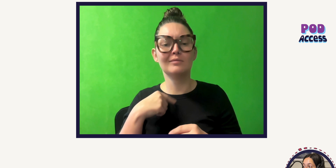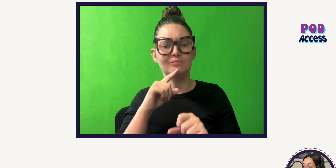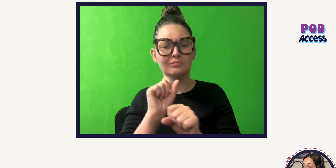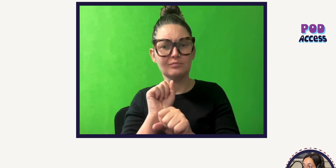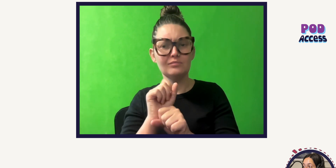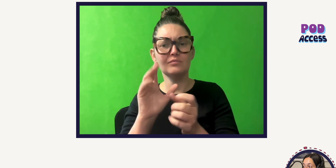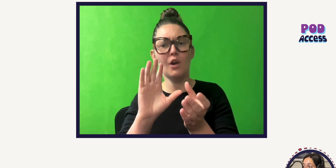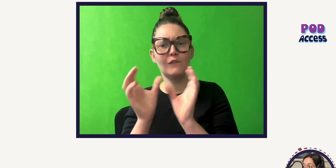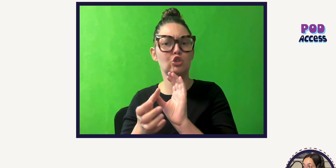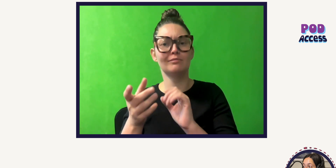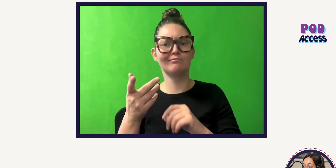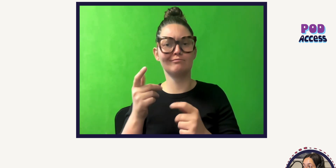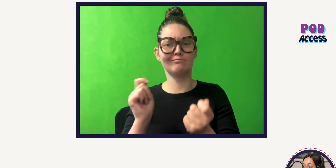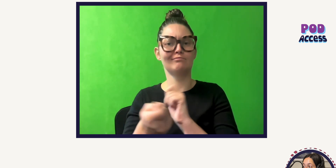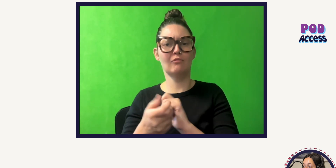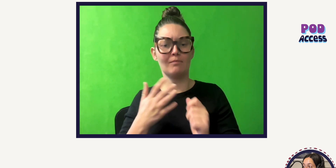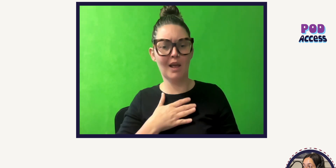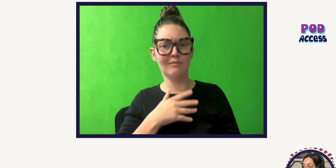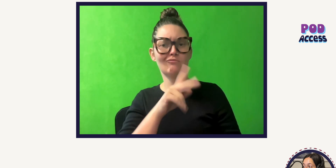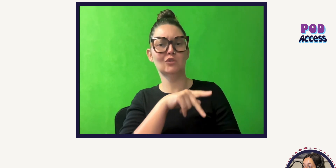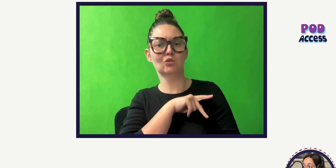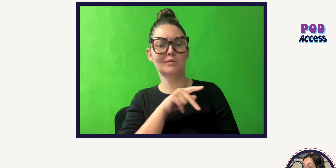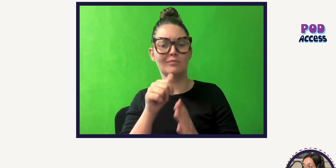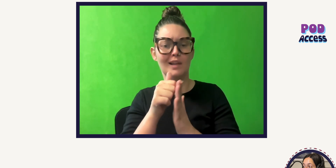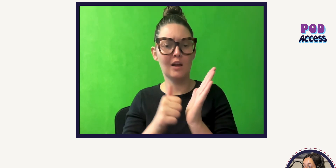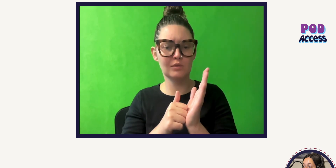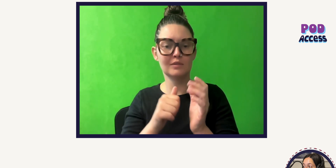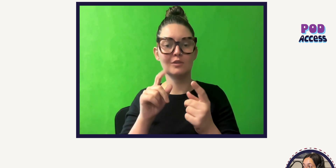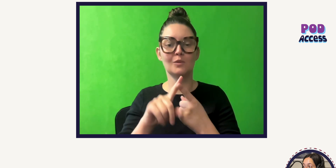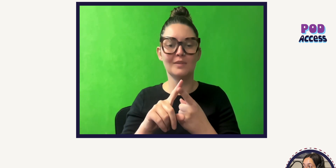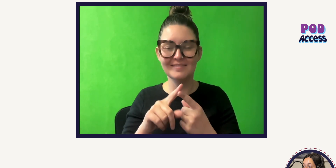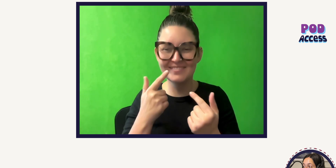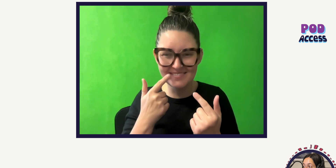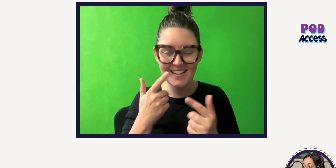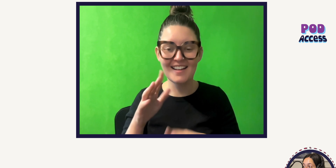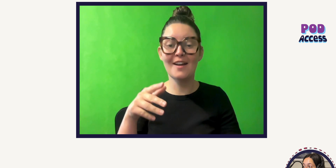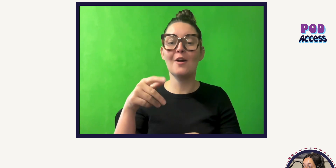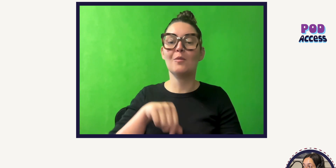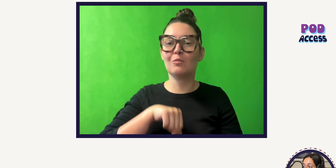I actually converted my personal account to [chuckles] Proud Stutter.